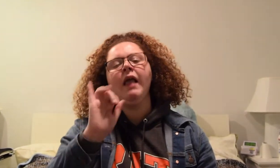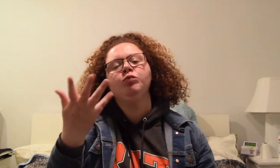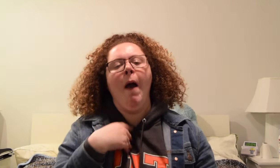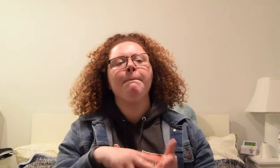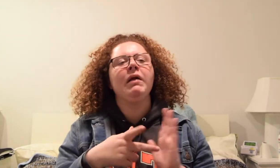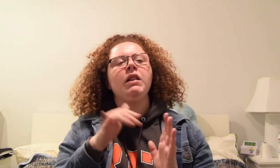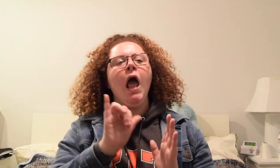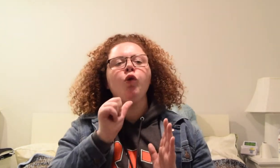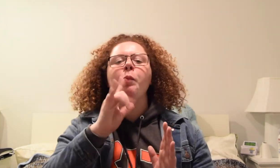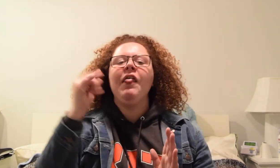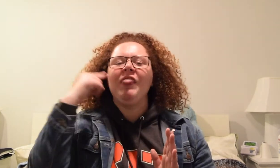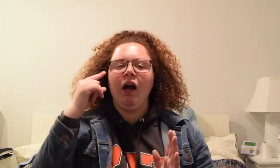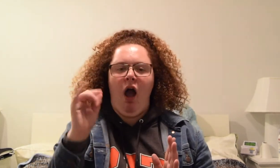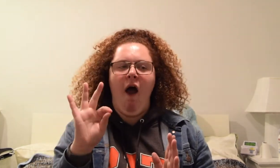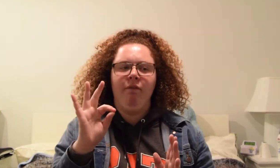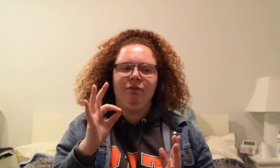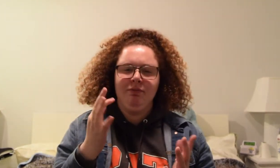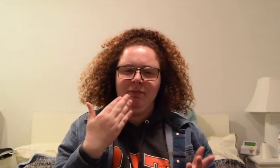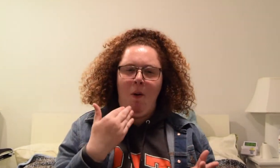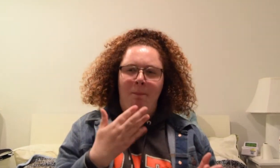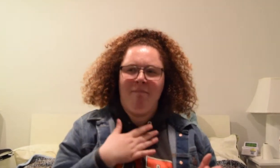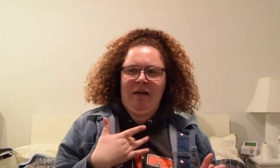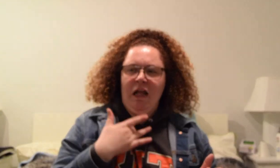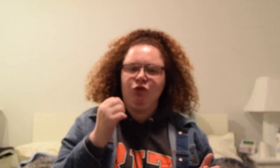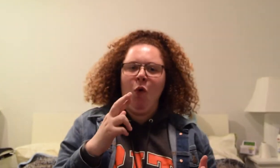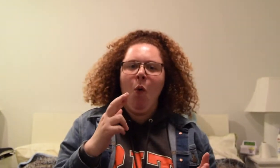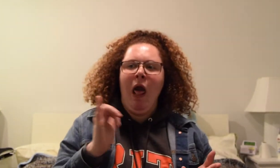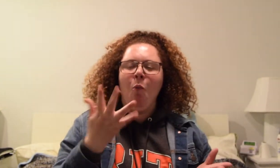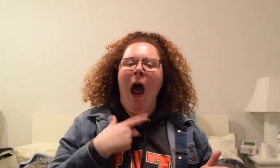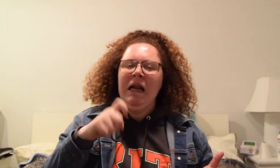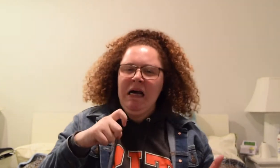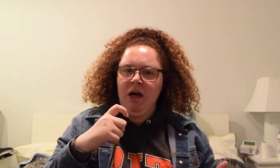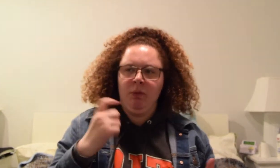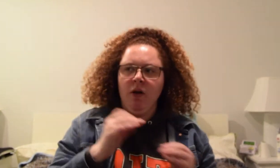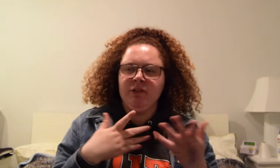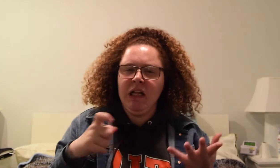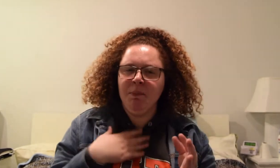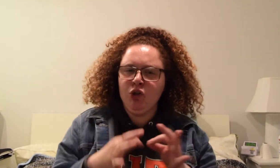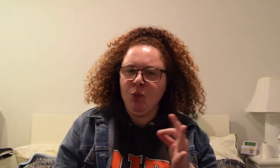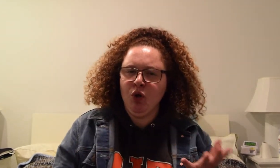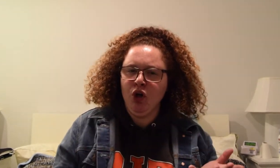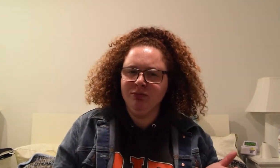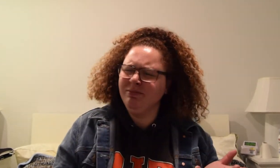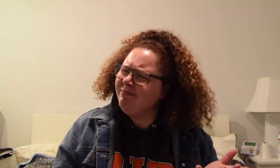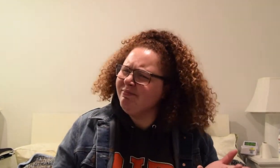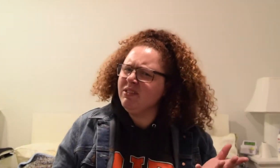That's what I meant! They don't really think about my feelings or what I need Because obviously I need an interpreter!